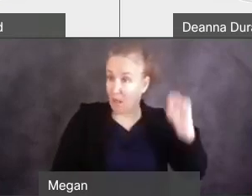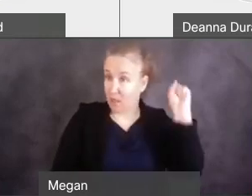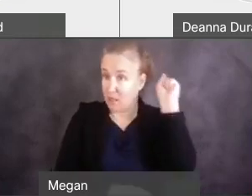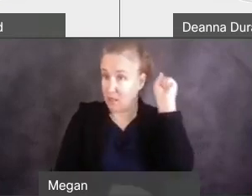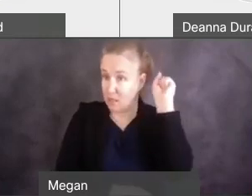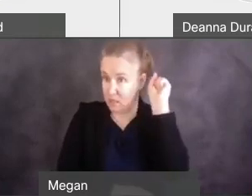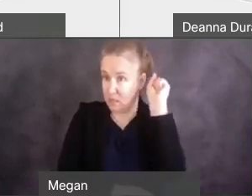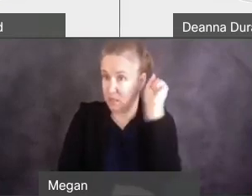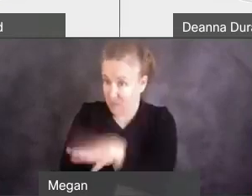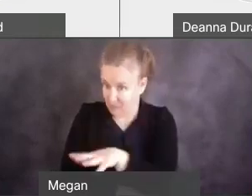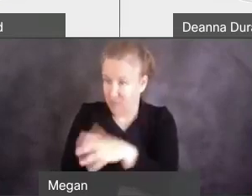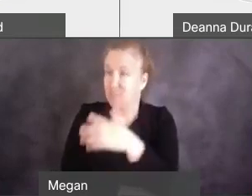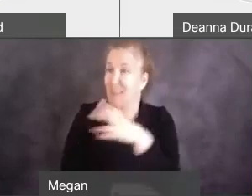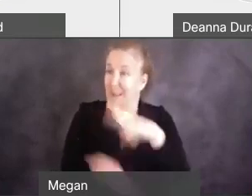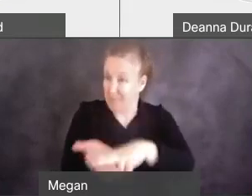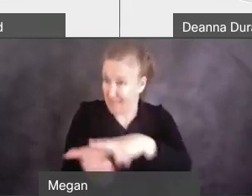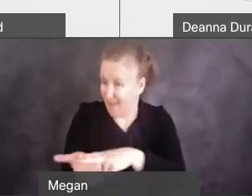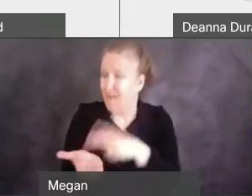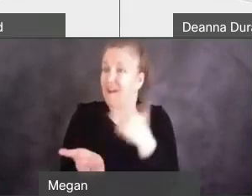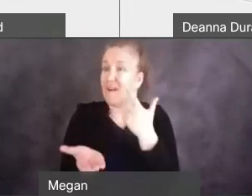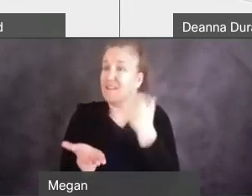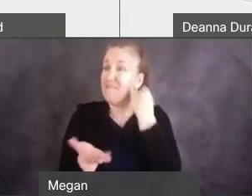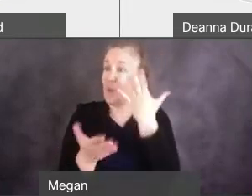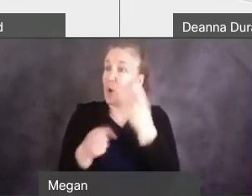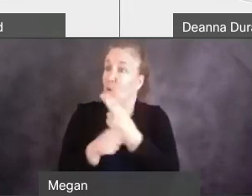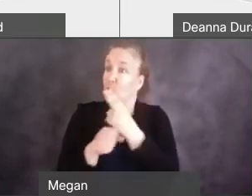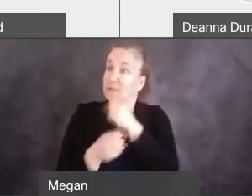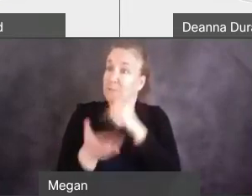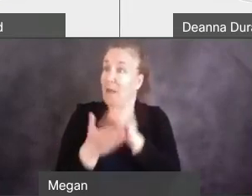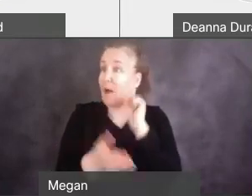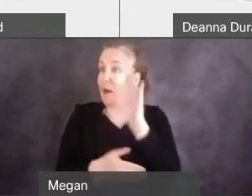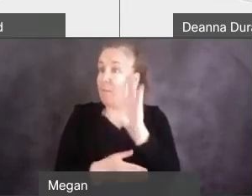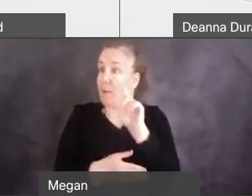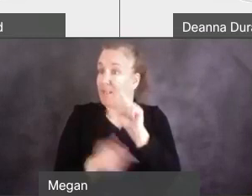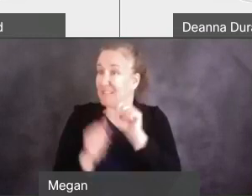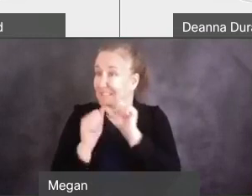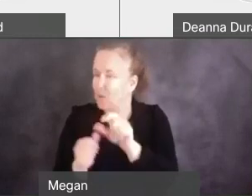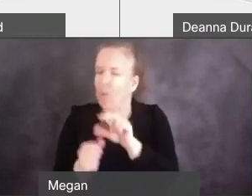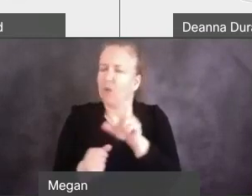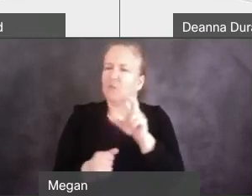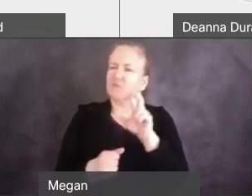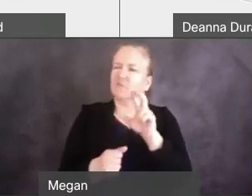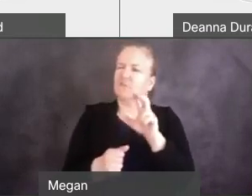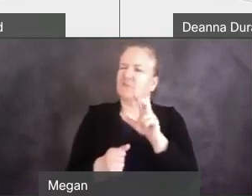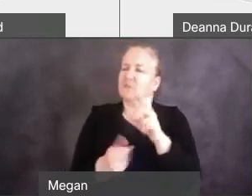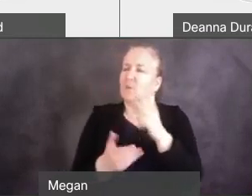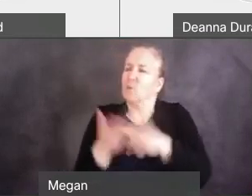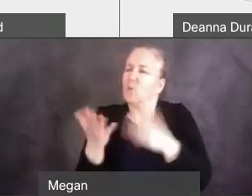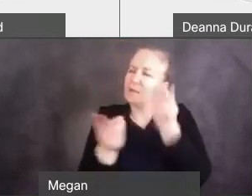ballot applications in if they want to continue to utilize mail-in ballots or what is your message to voters who are getting those in the mail?